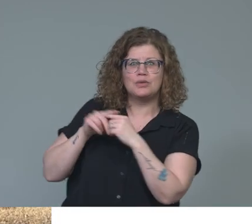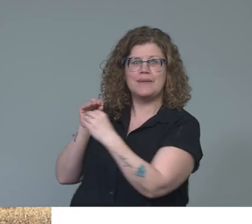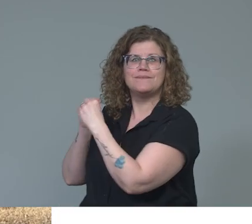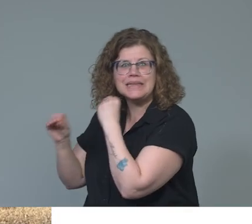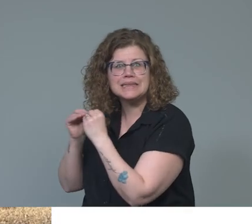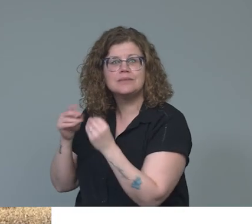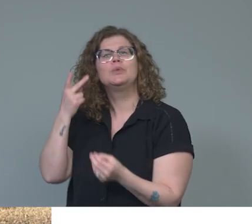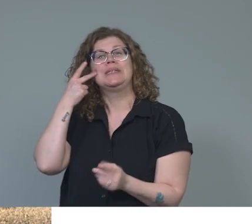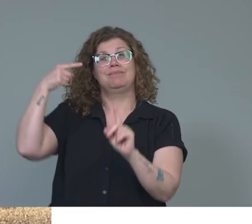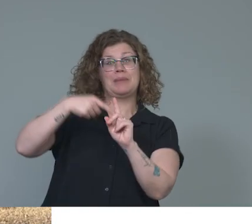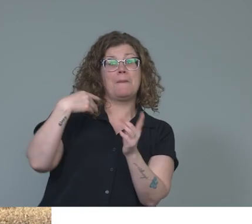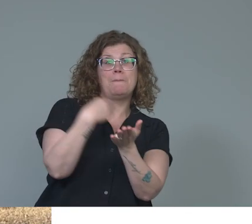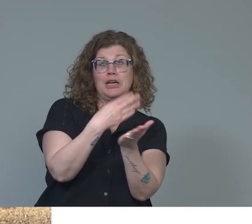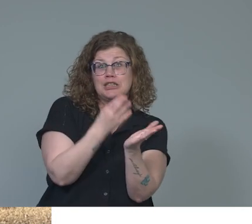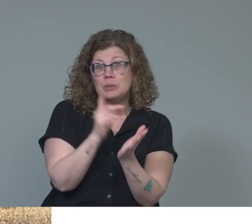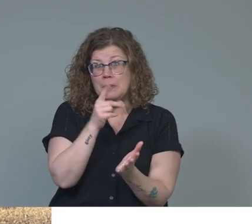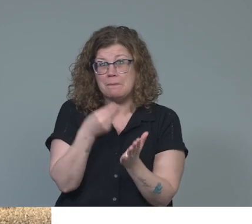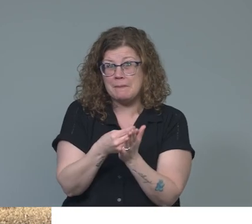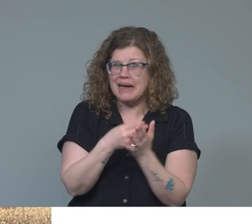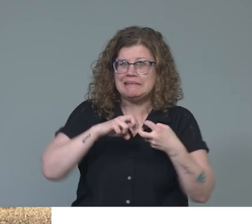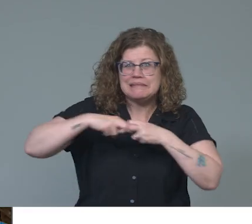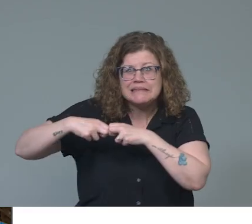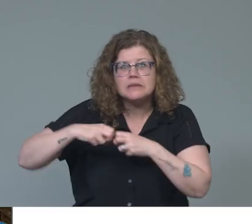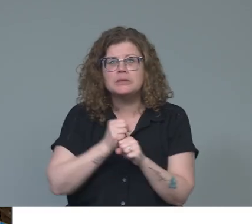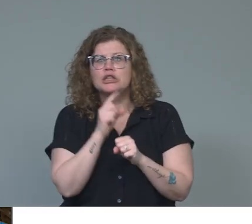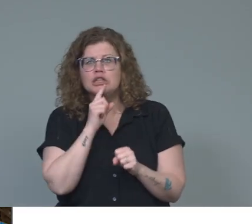it was too much, like to begin with. And secondly,